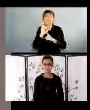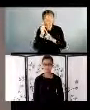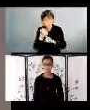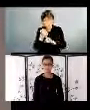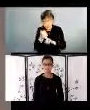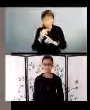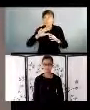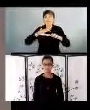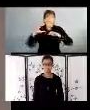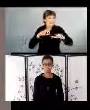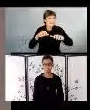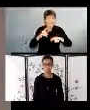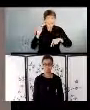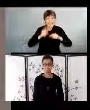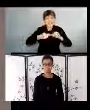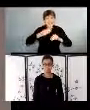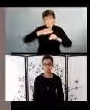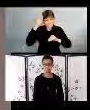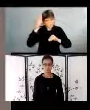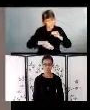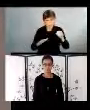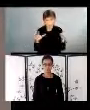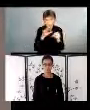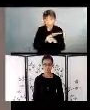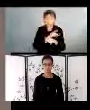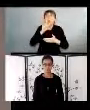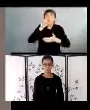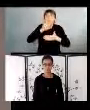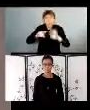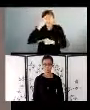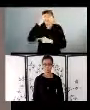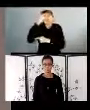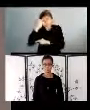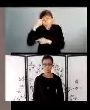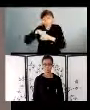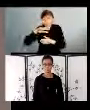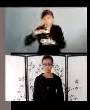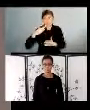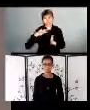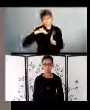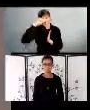be completed as outlined in your application. If you are still going to be able to complete